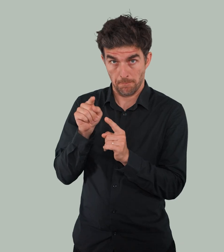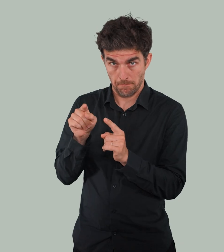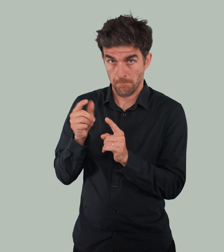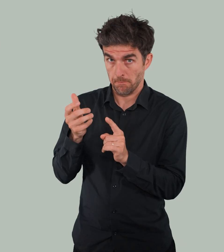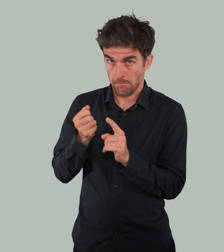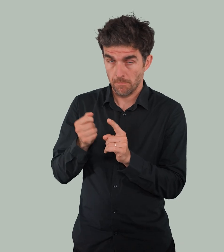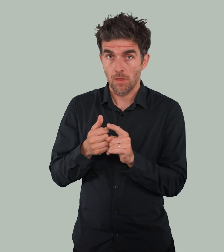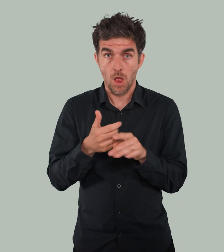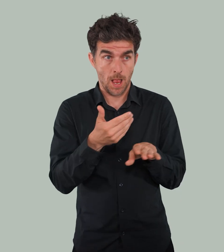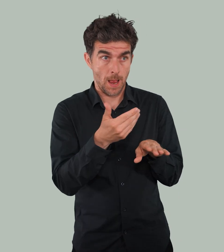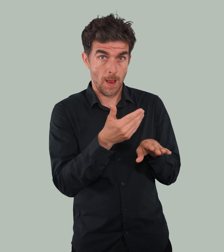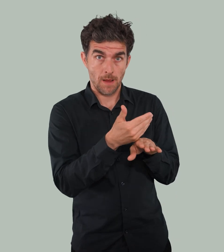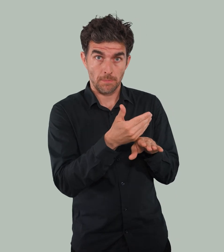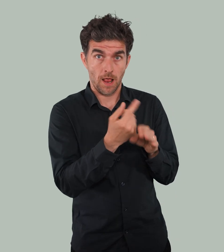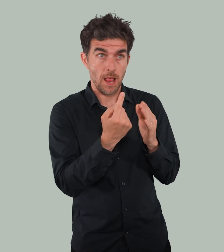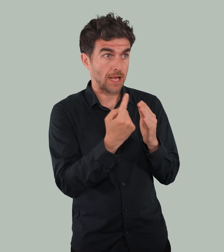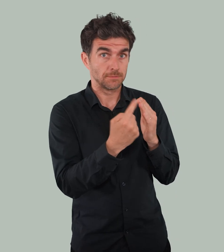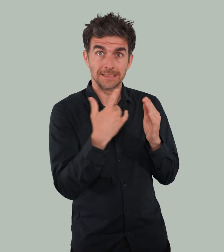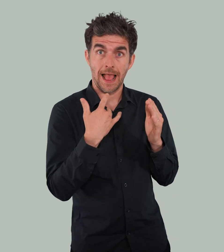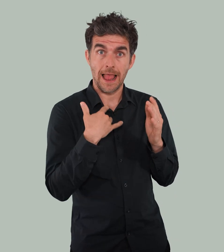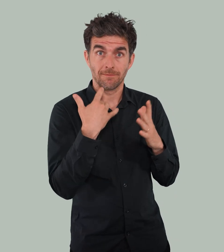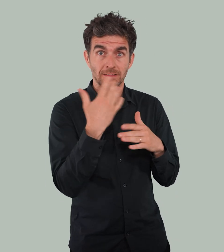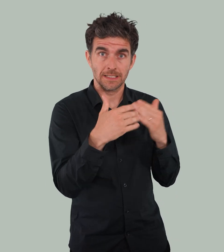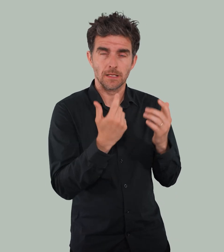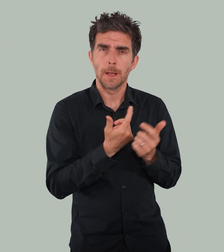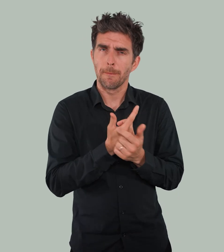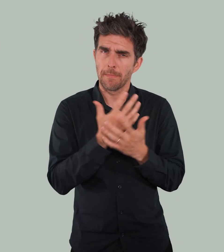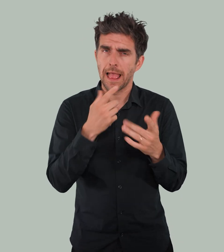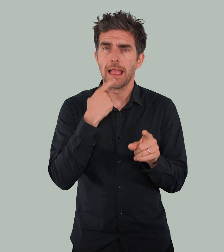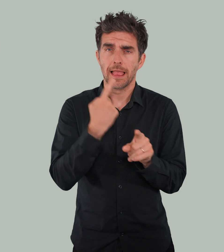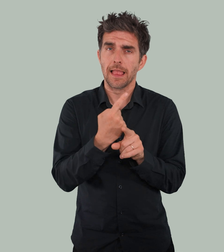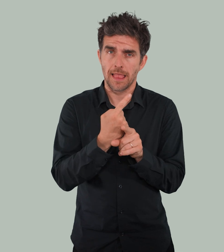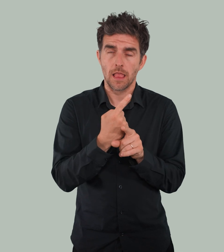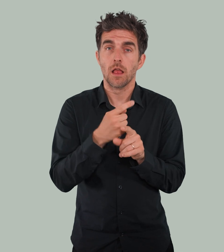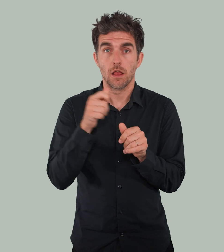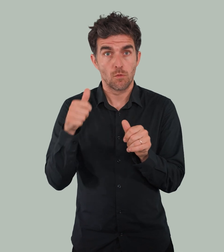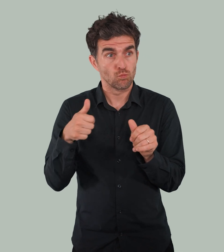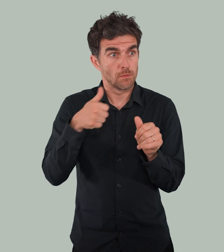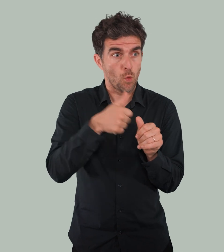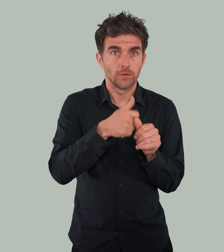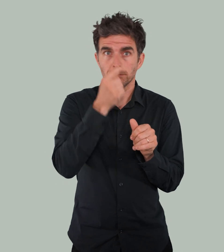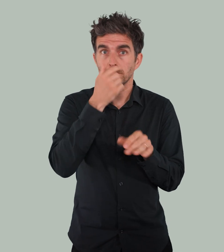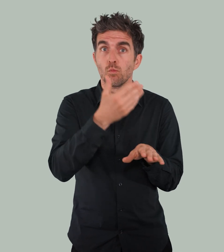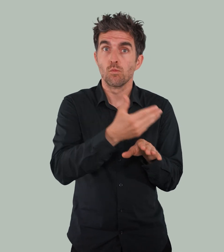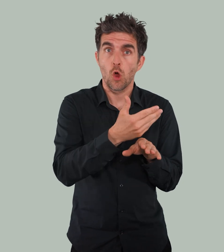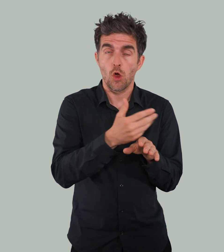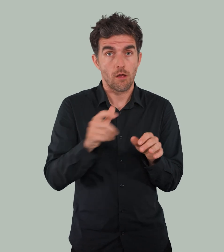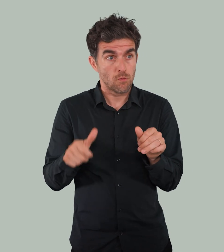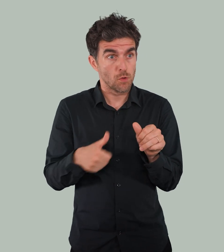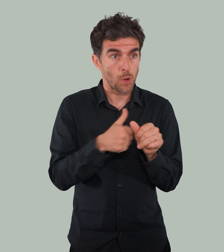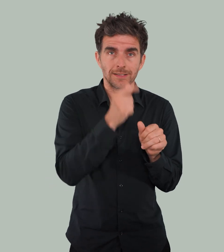employment, and independent living, with many highlighting its role in supporting work and